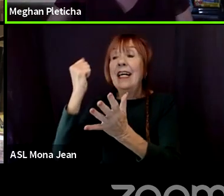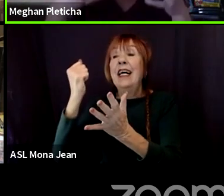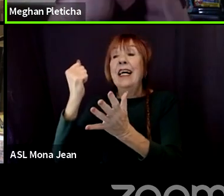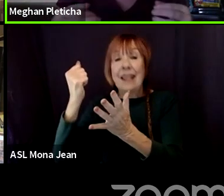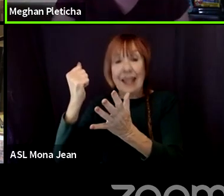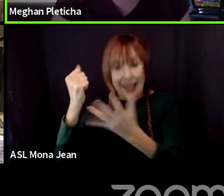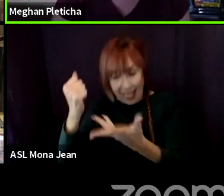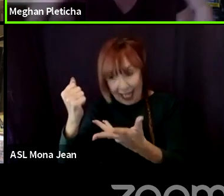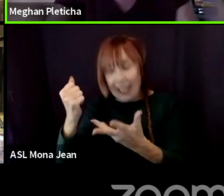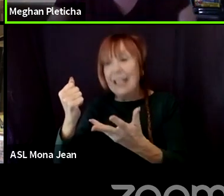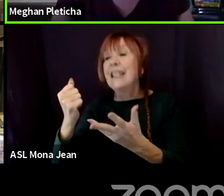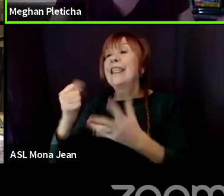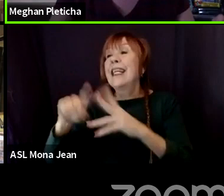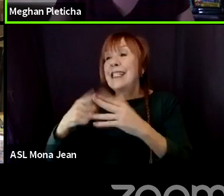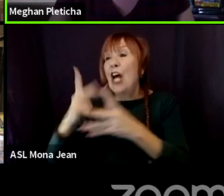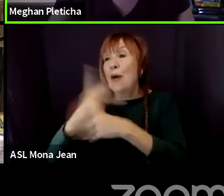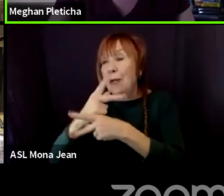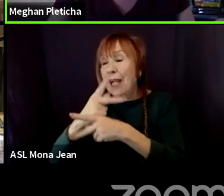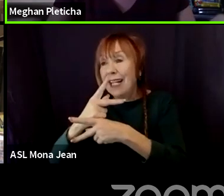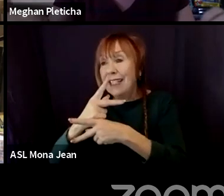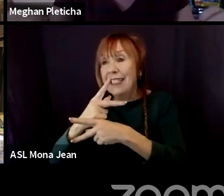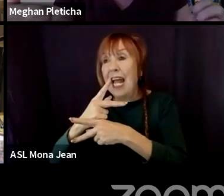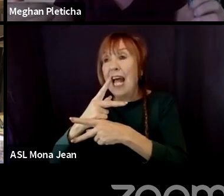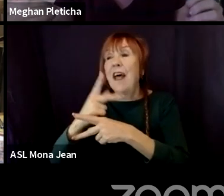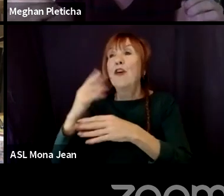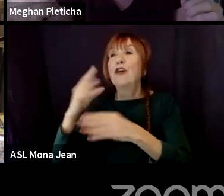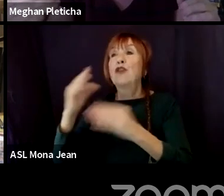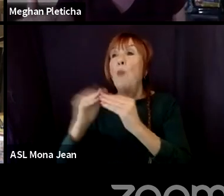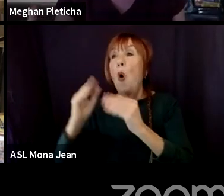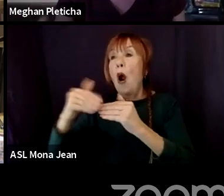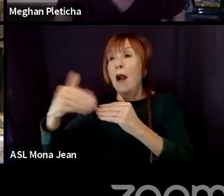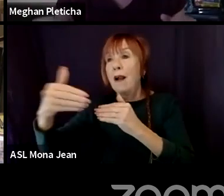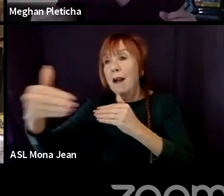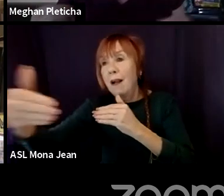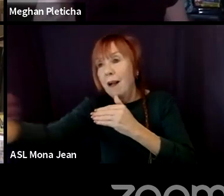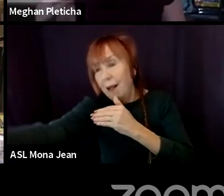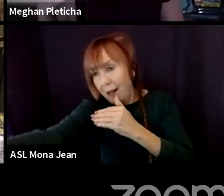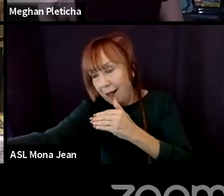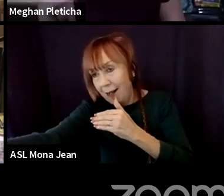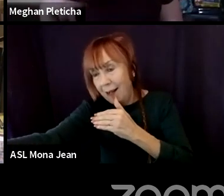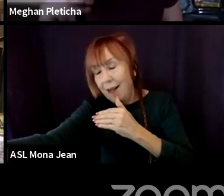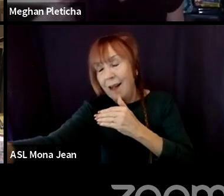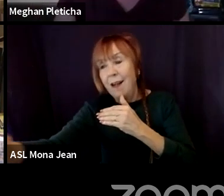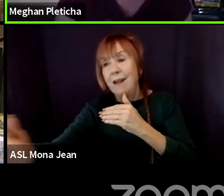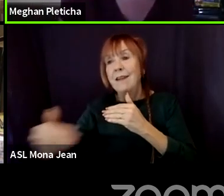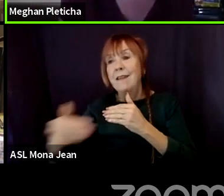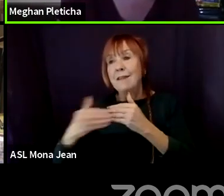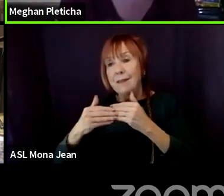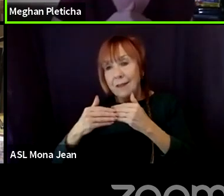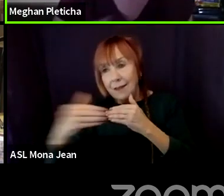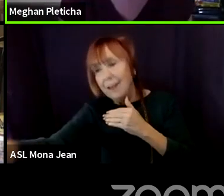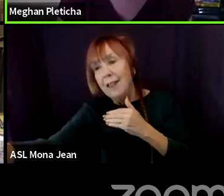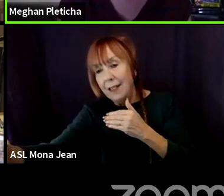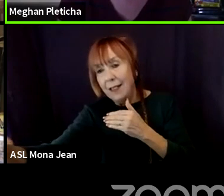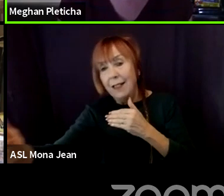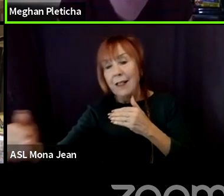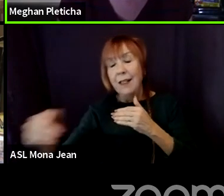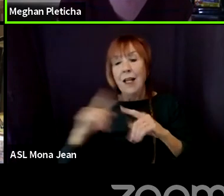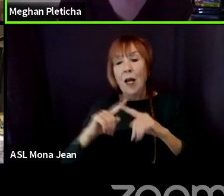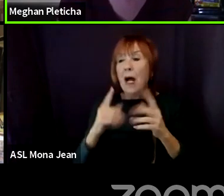and you find out there's another field in front of you. So, the comedy is always on the page,